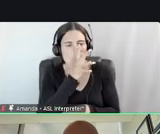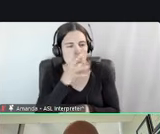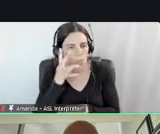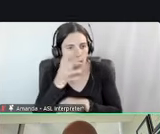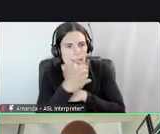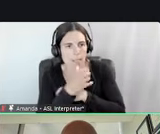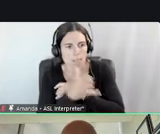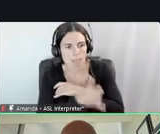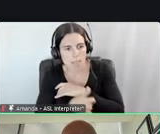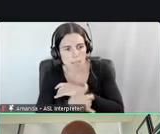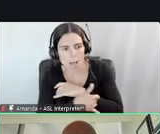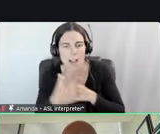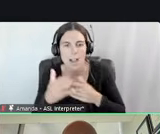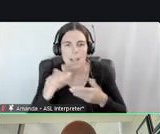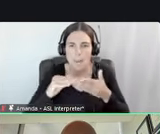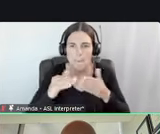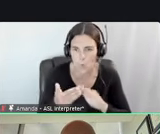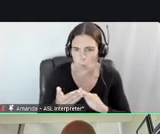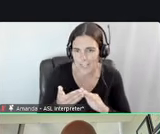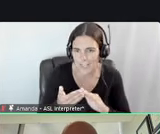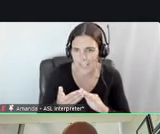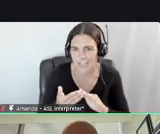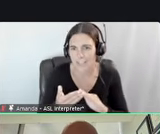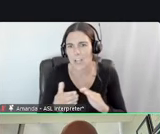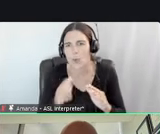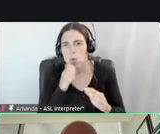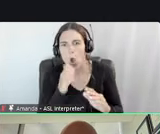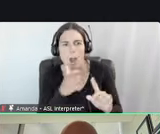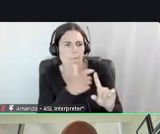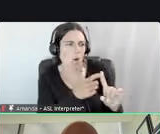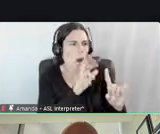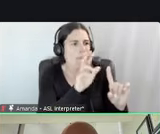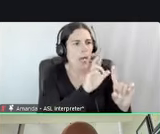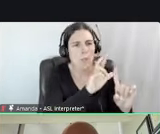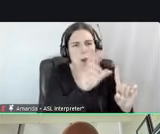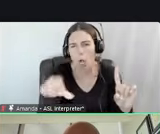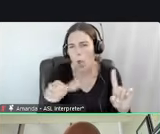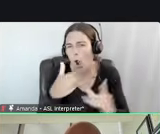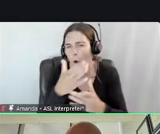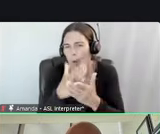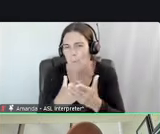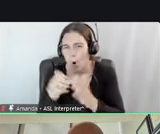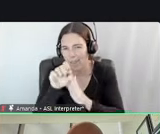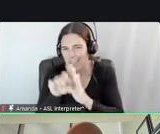rural communities, not uh out of Raleigh or any other part of the state specifically as our hubs